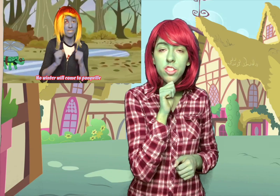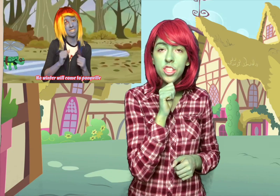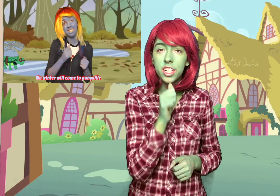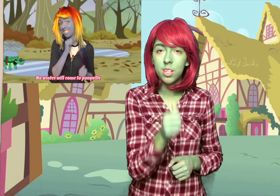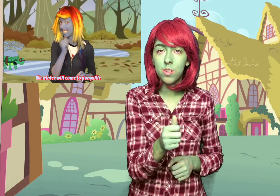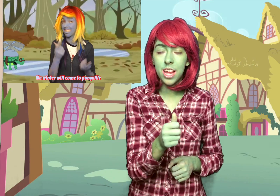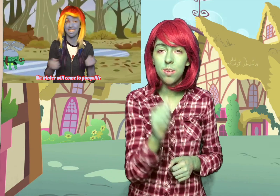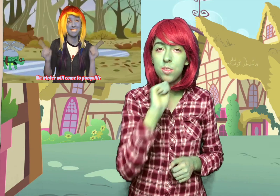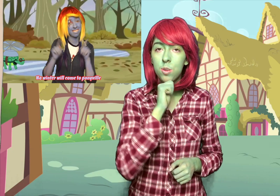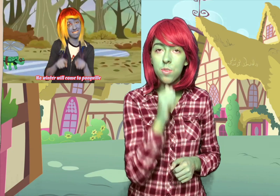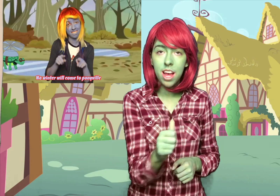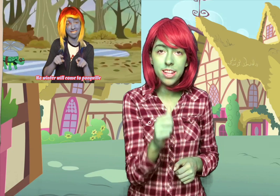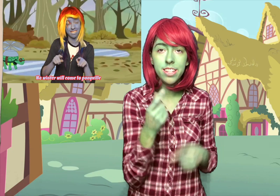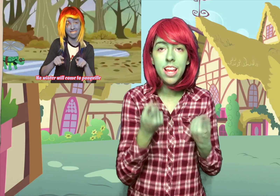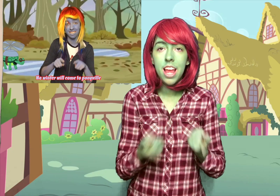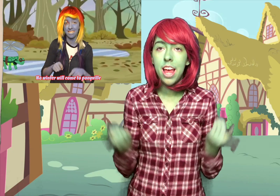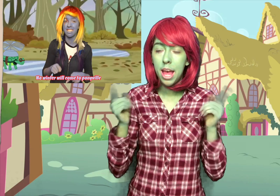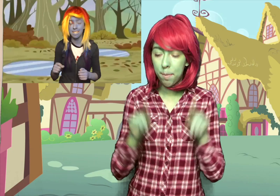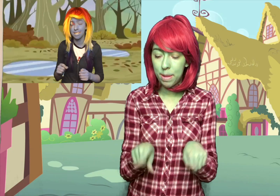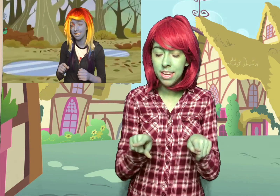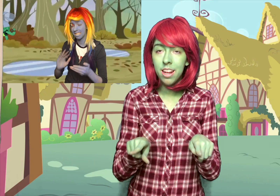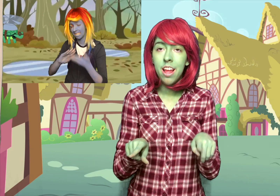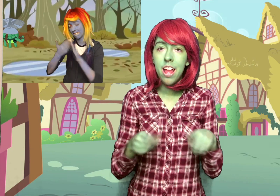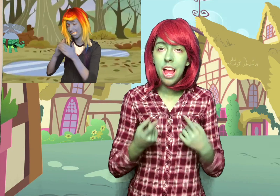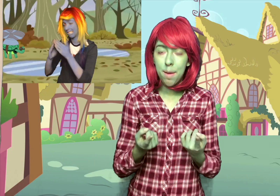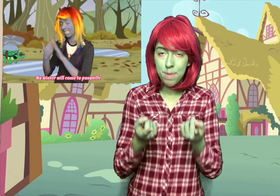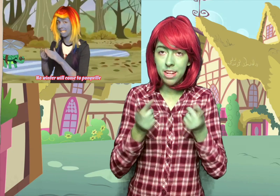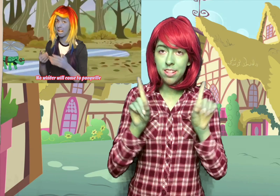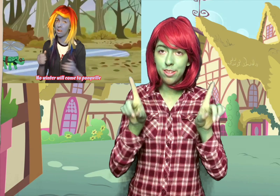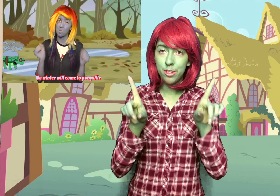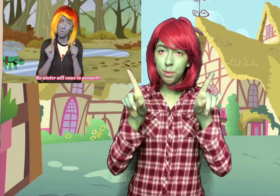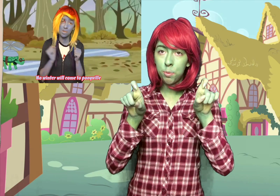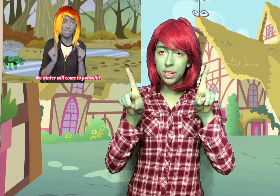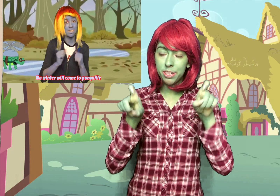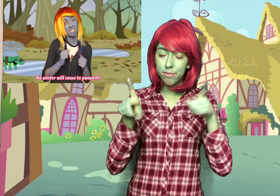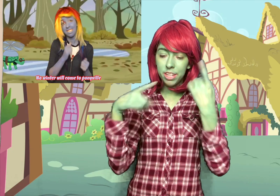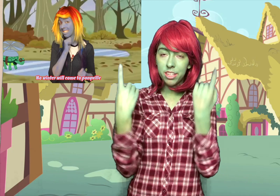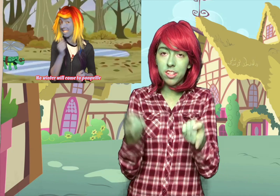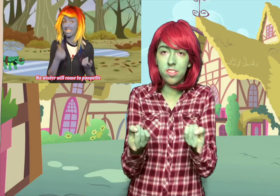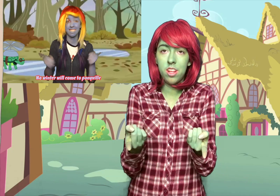chin and goes out so NOT HAPPEN. HAPPEN is two pointer fingers